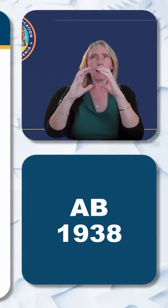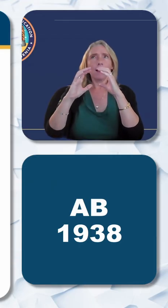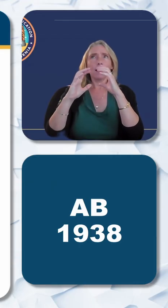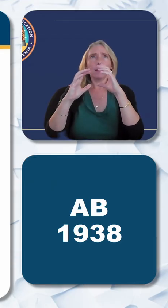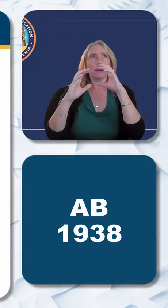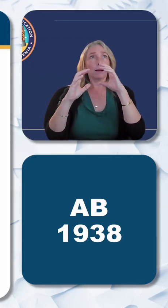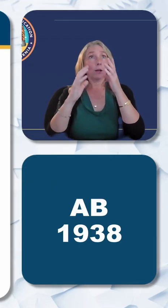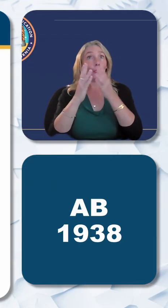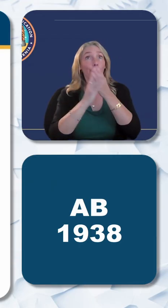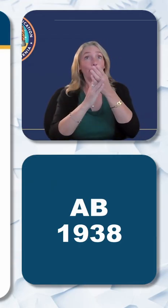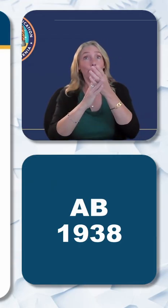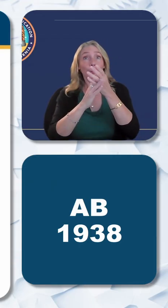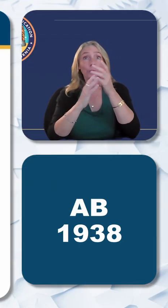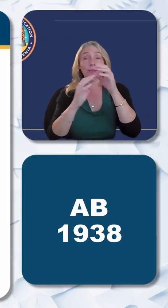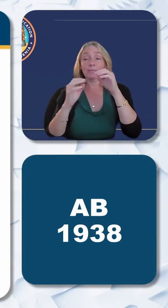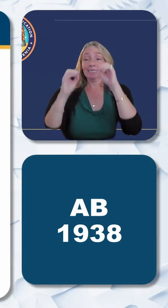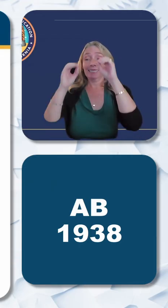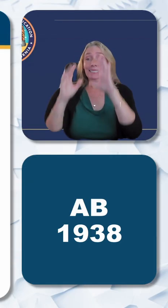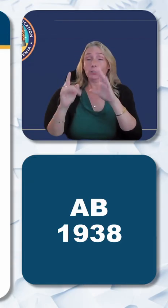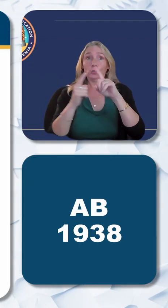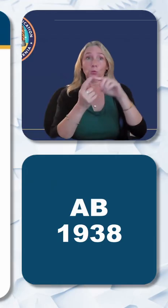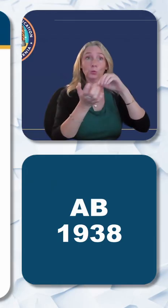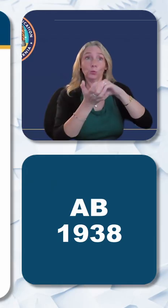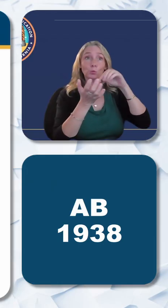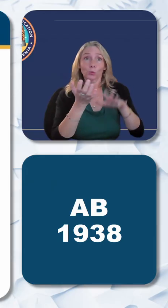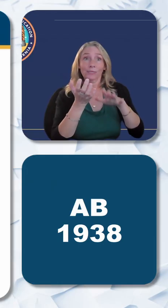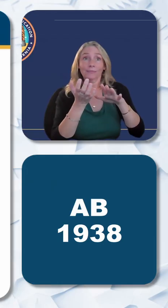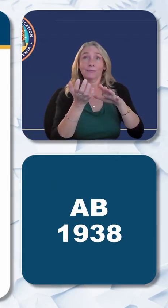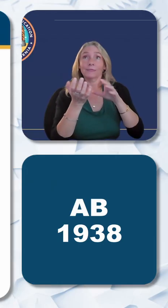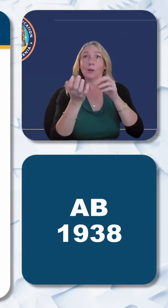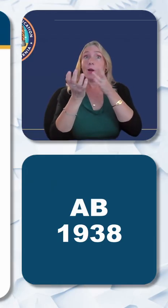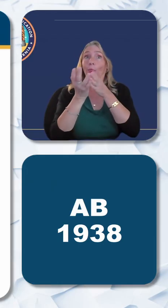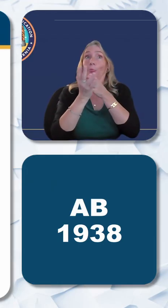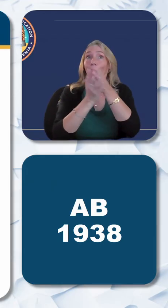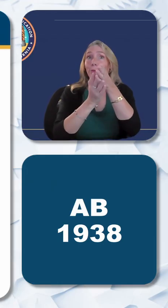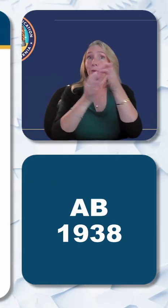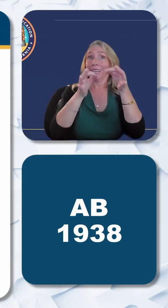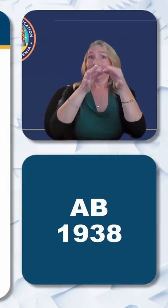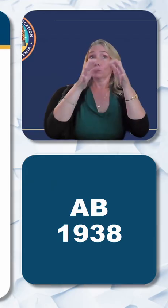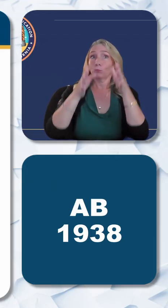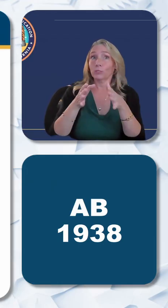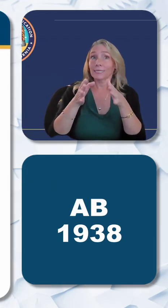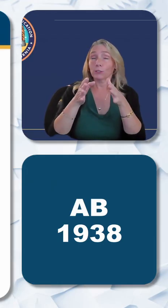So, direct communication, whether this be through teacher-to-student communication,